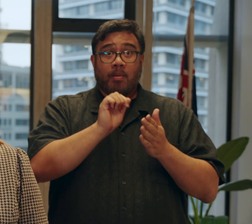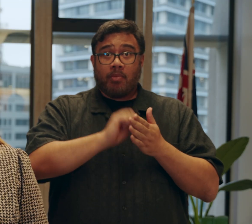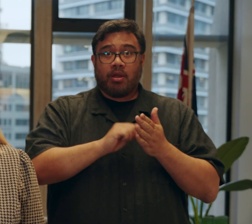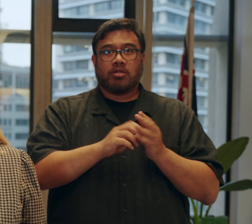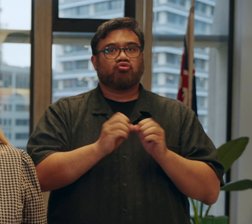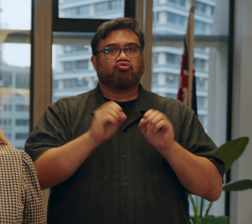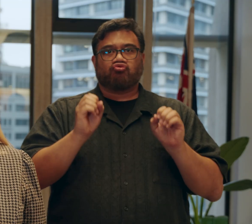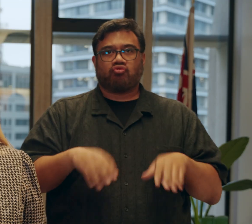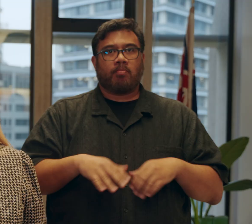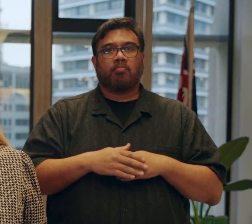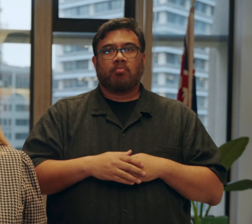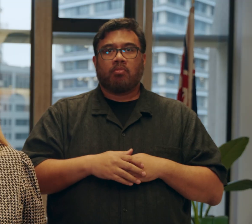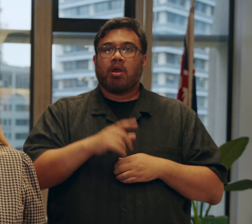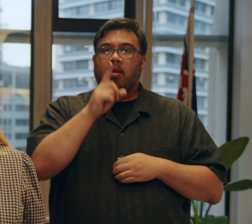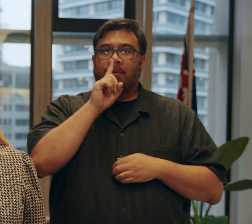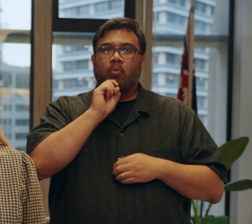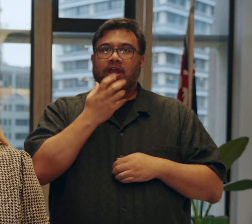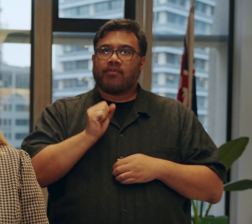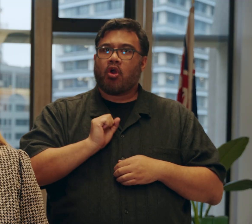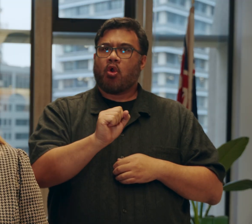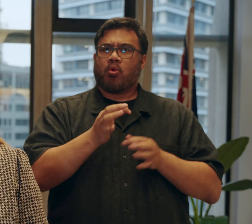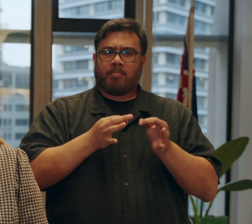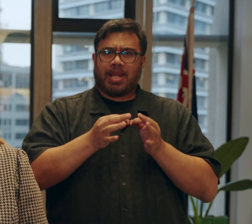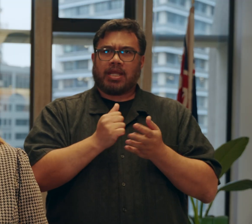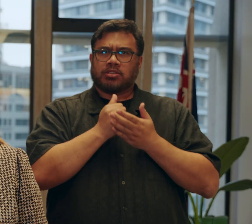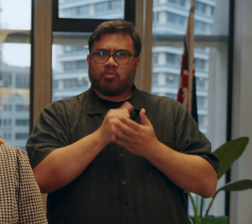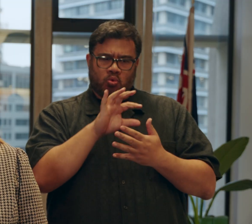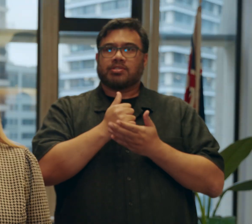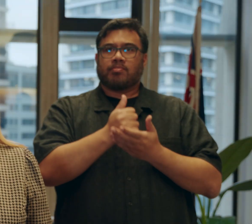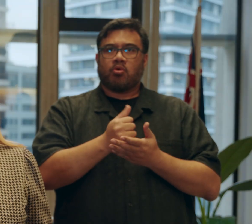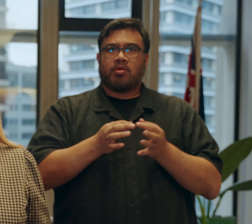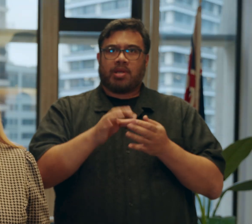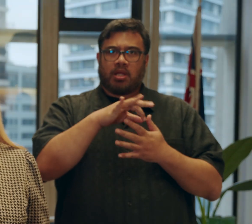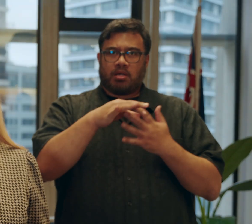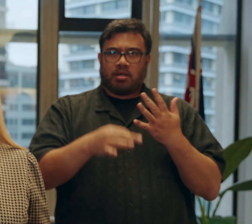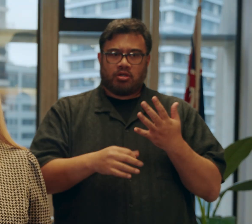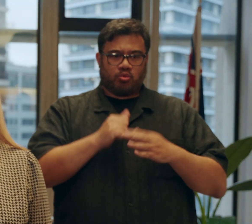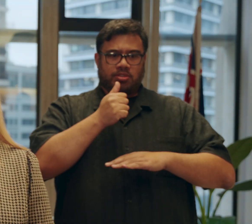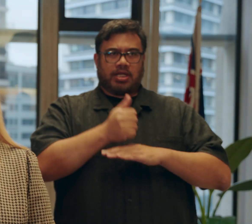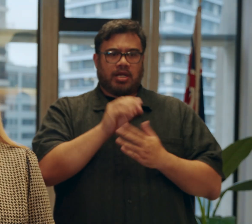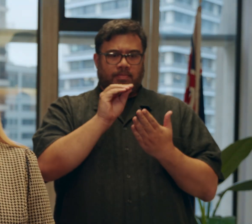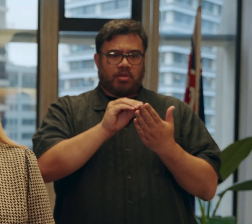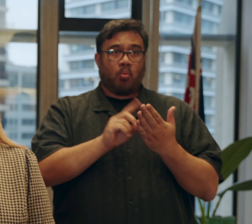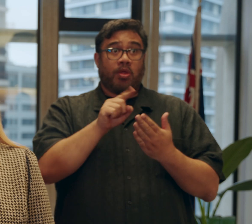People will have a personalised support plan setting out the intent of their funding,